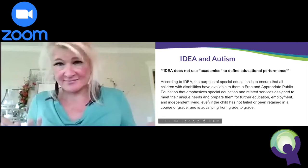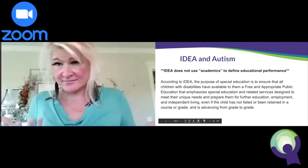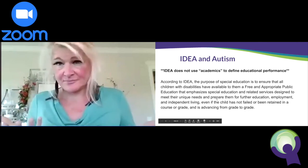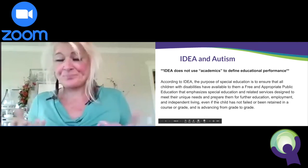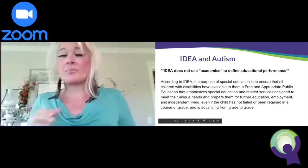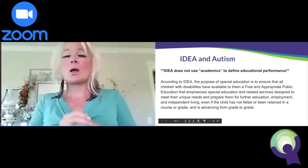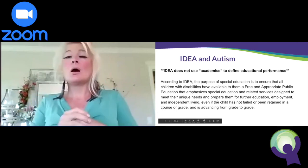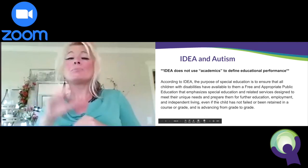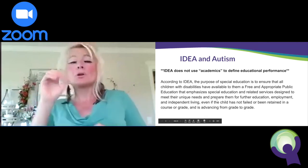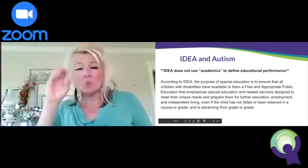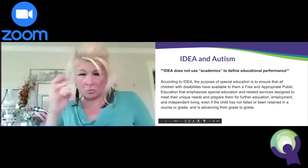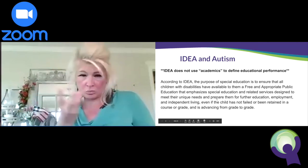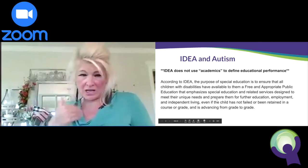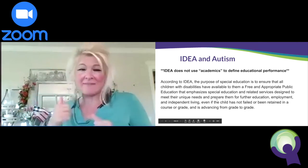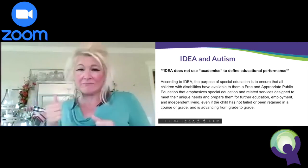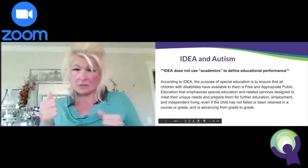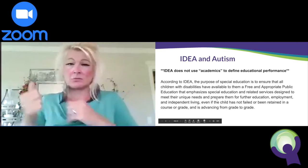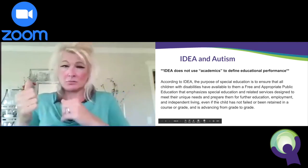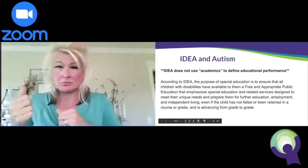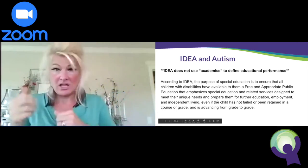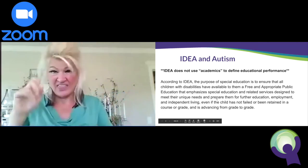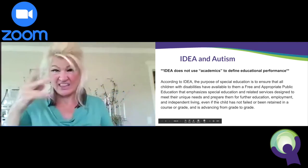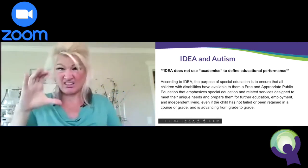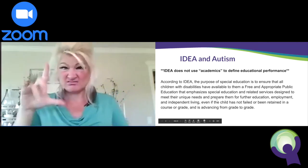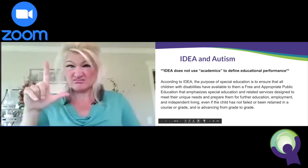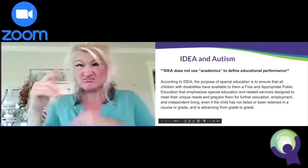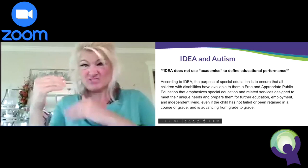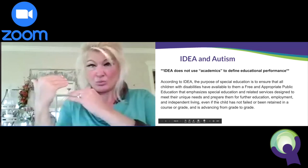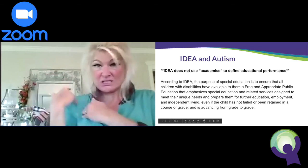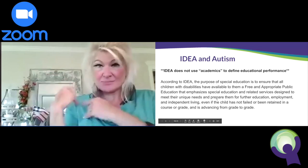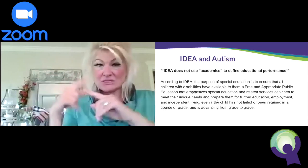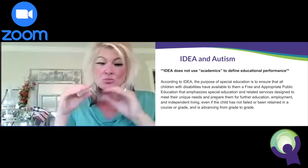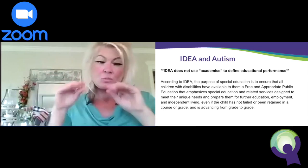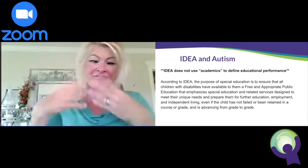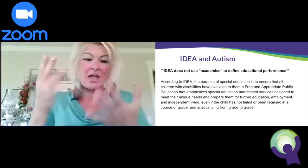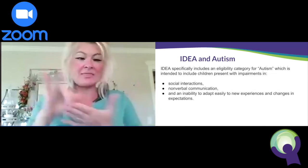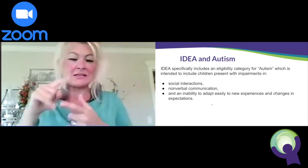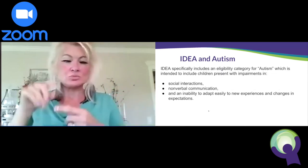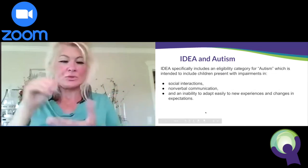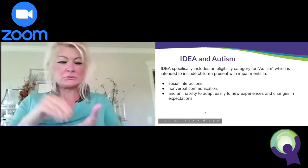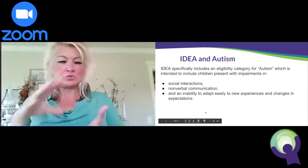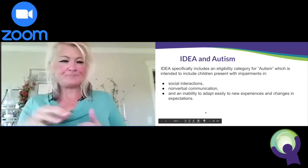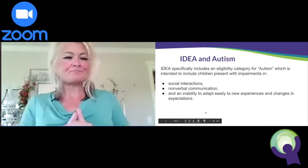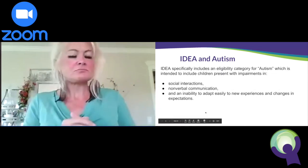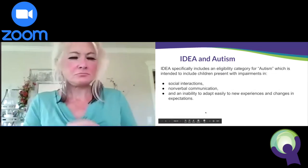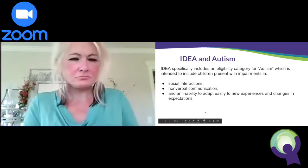and we're with them eight hours a day so we have ethical responsibility to